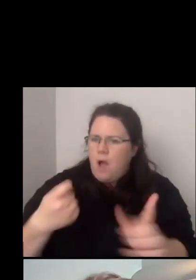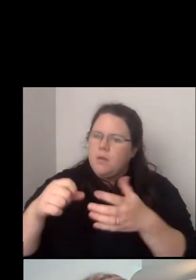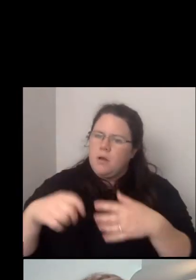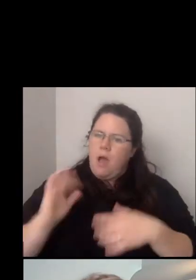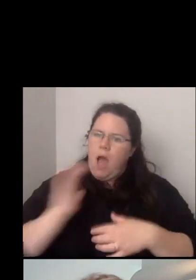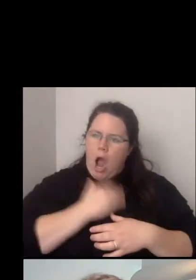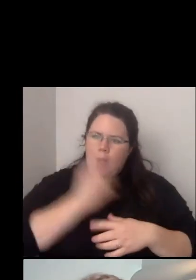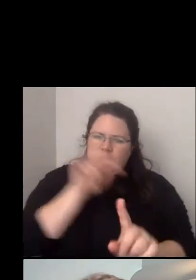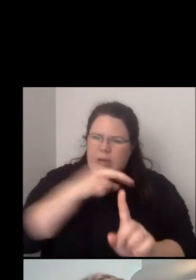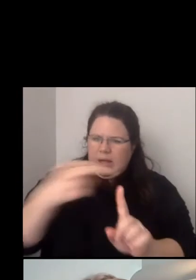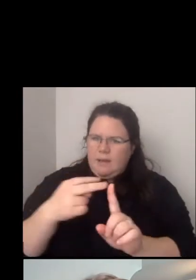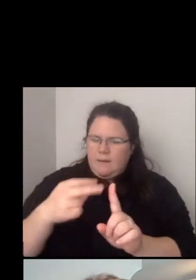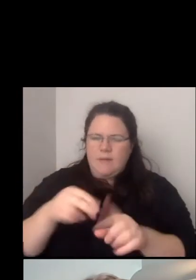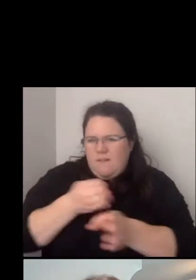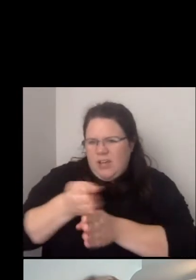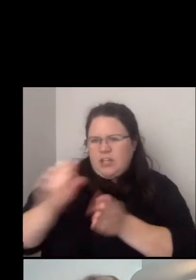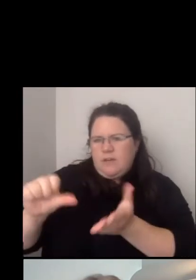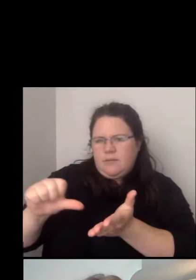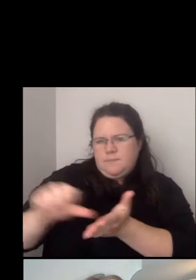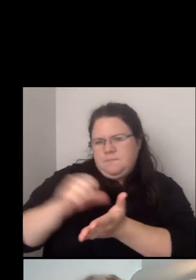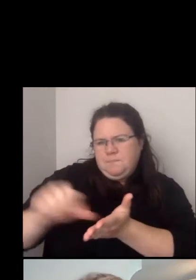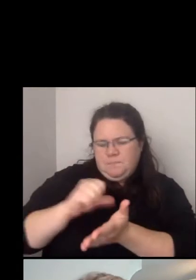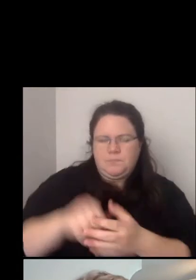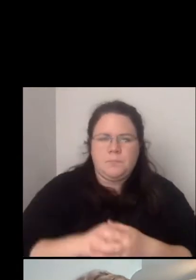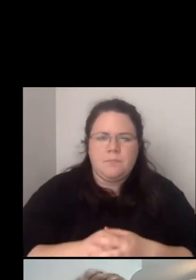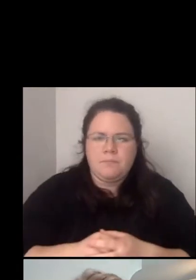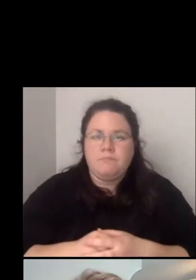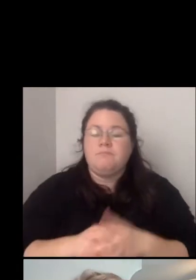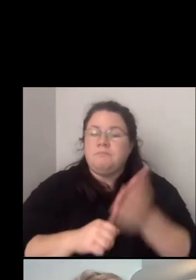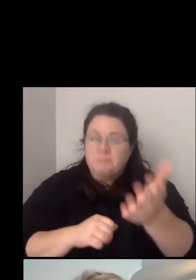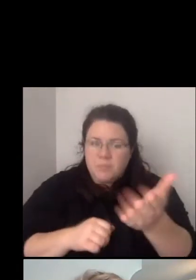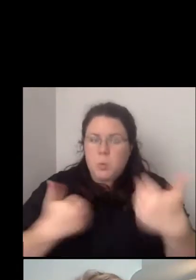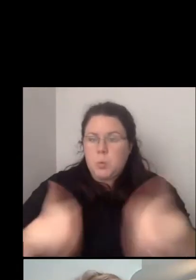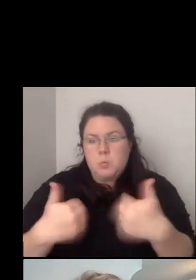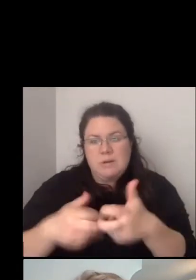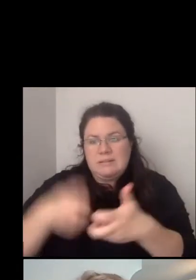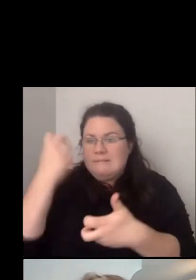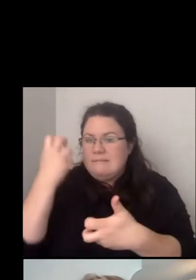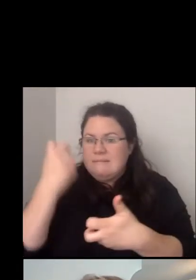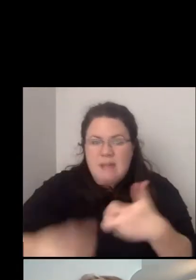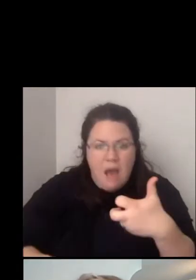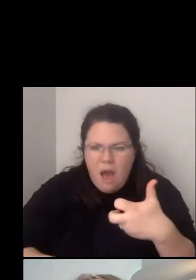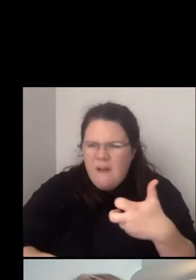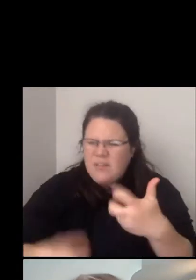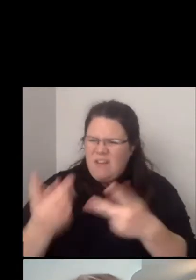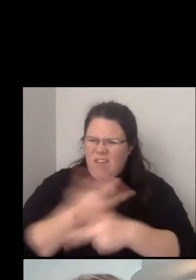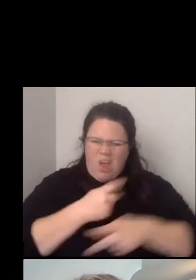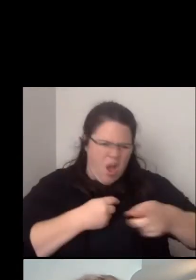And evidently, it is difficult to tell wild from domesticated grape seeds.